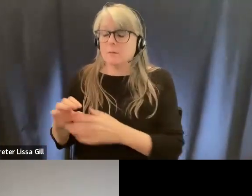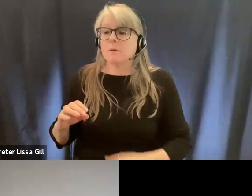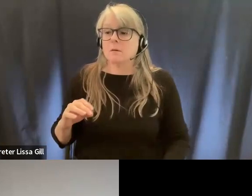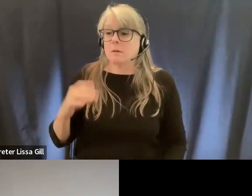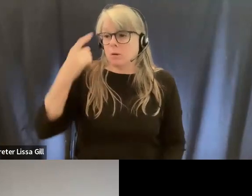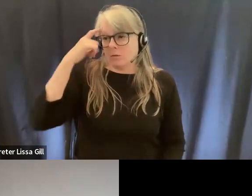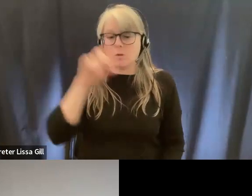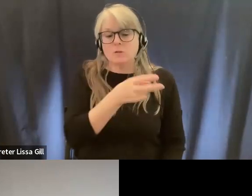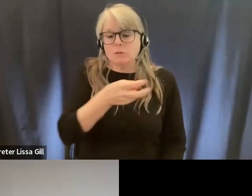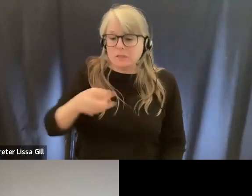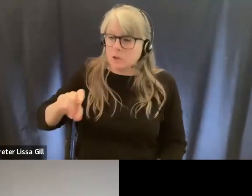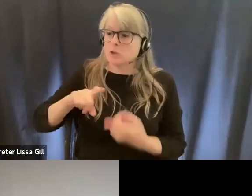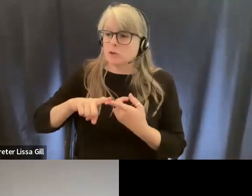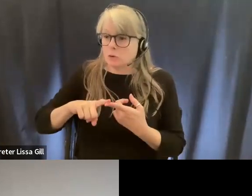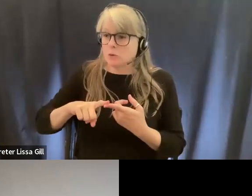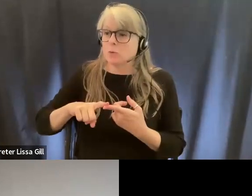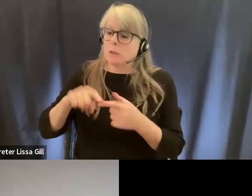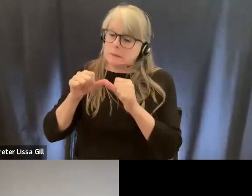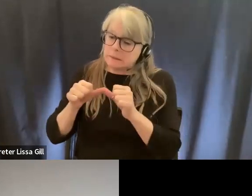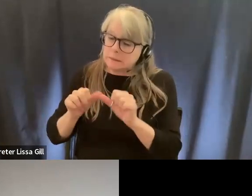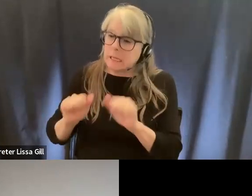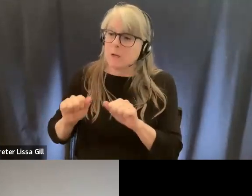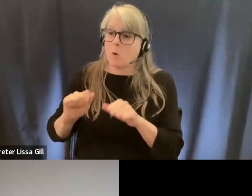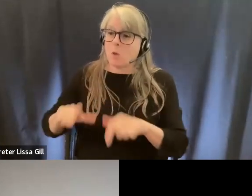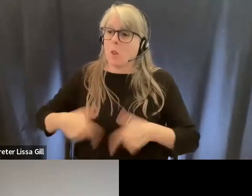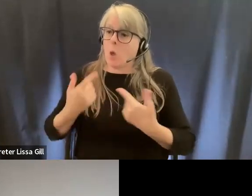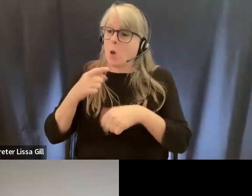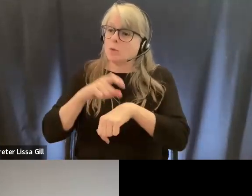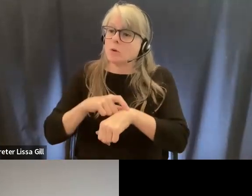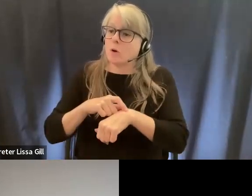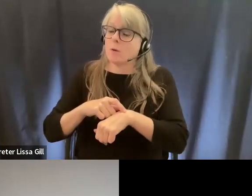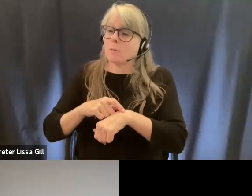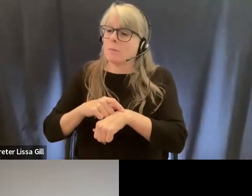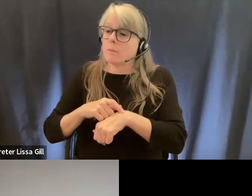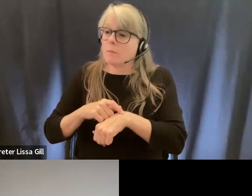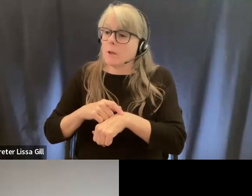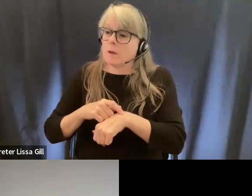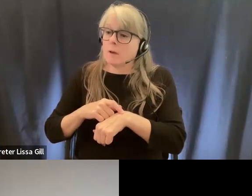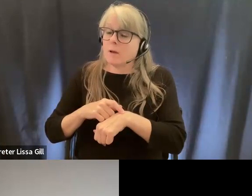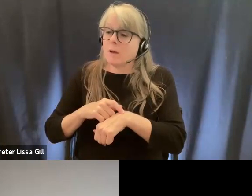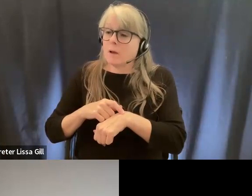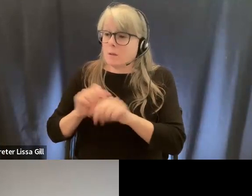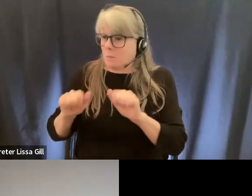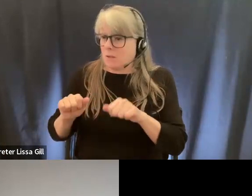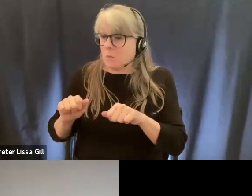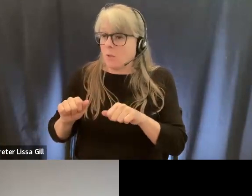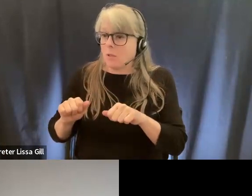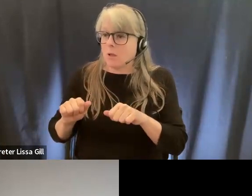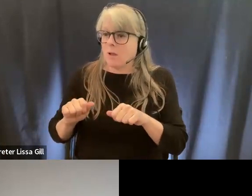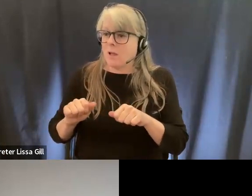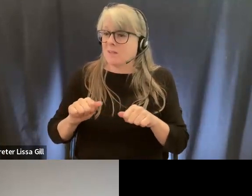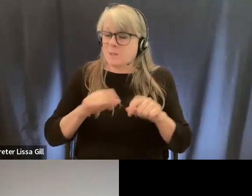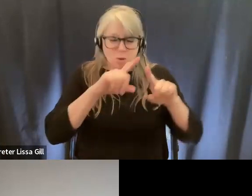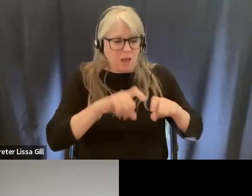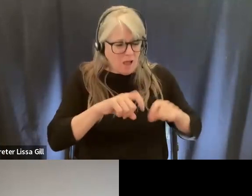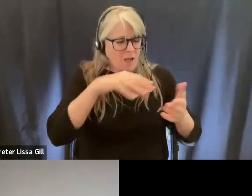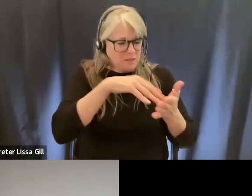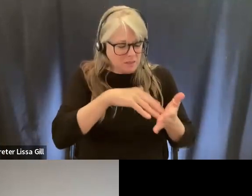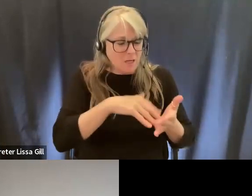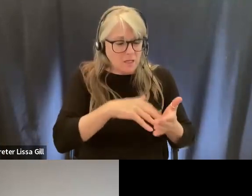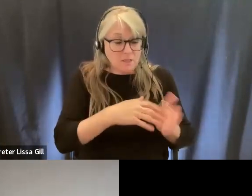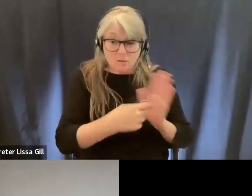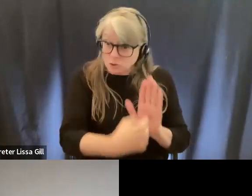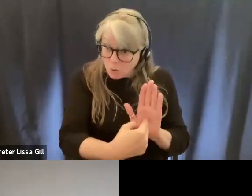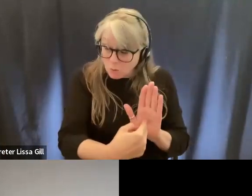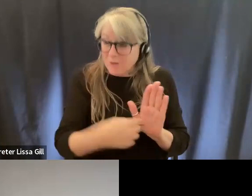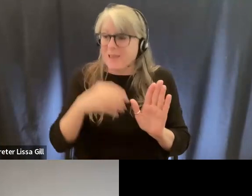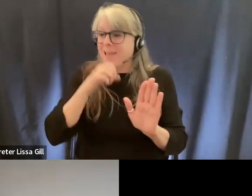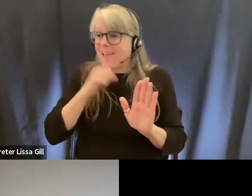The transition to sustainable long term living possible because many studies have shown that that aging and staying in place is best for the mental health of those who are aging in those with disabilities.